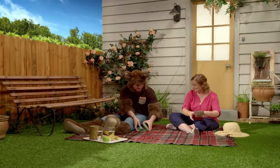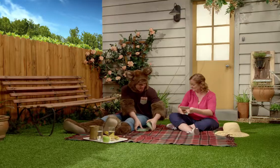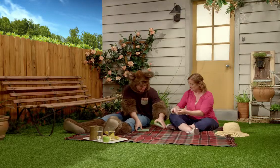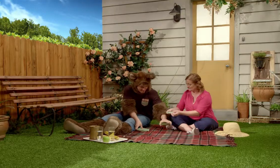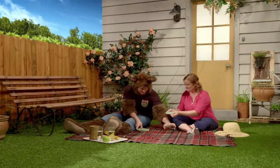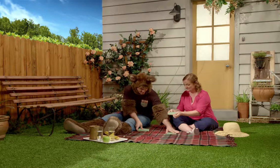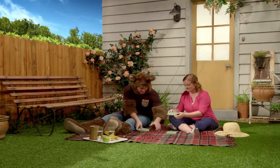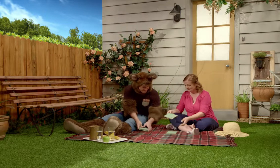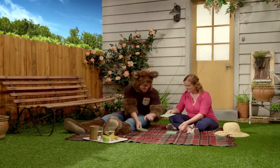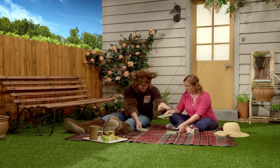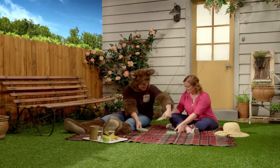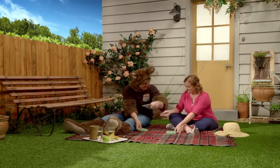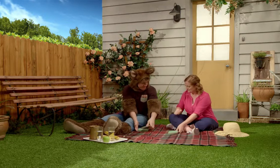Come on Sally let's play.